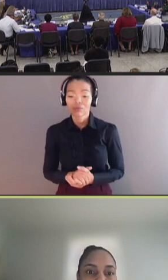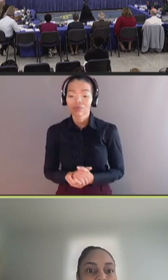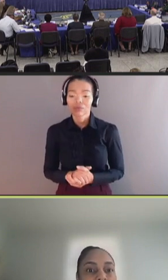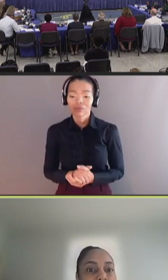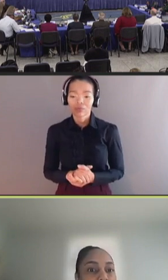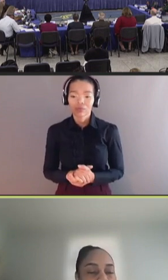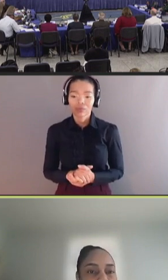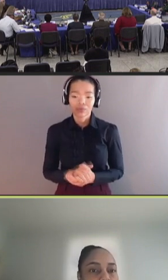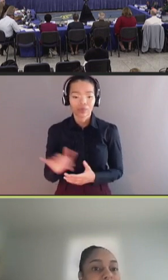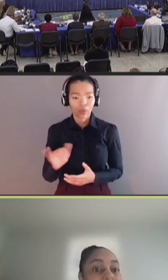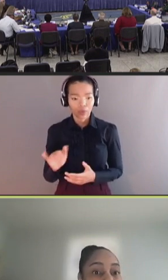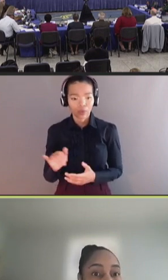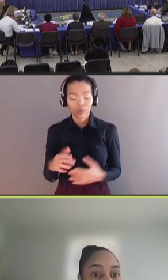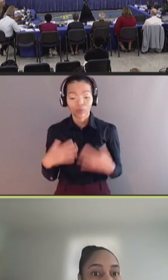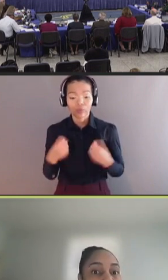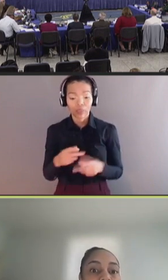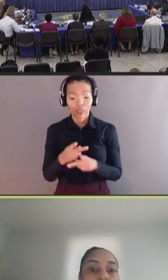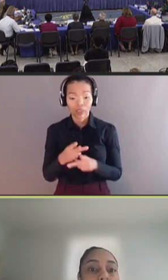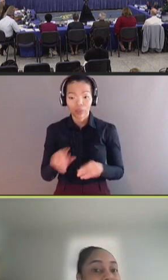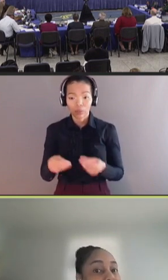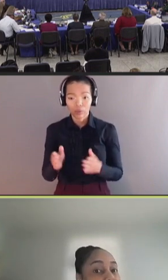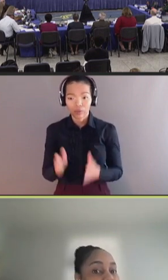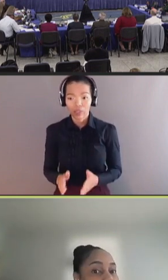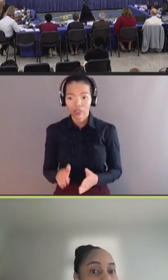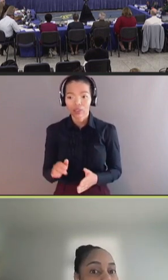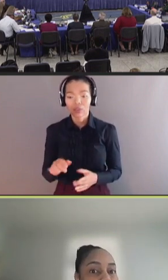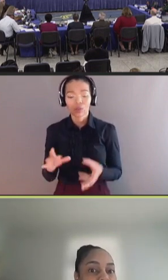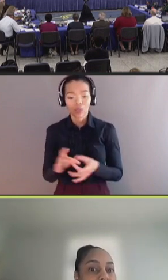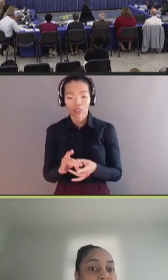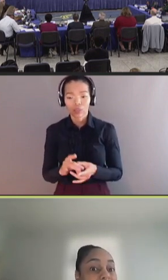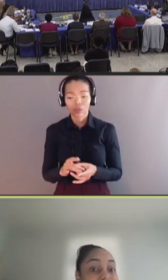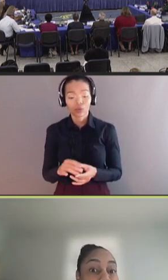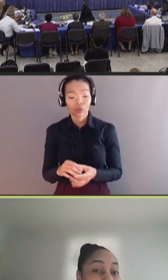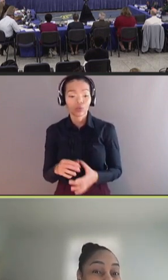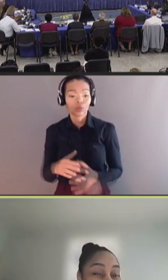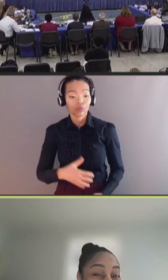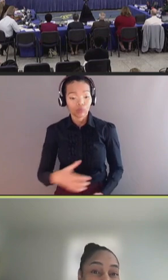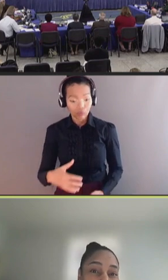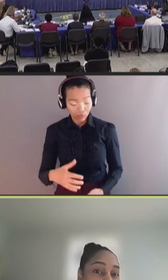to healthcare providers around expectant moms, expectant moms shouldn't have to expect infant